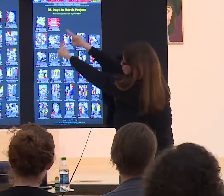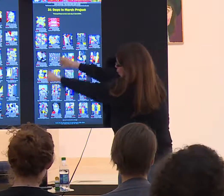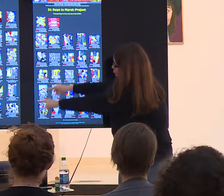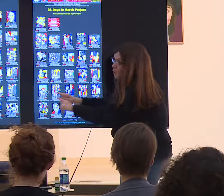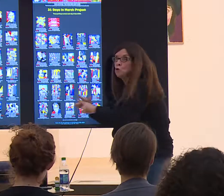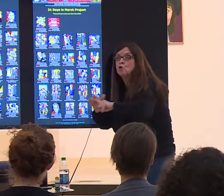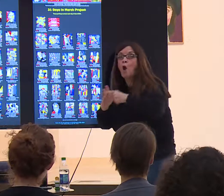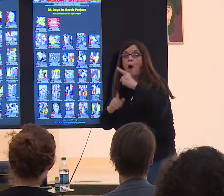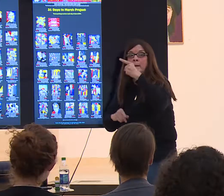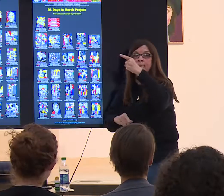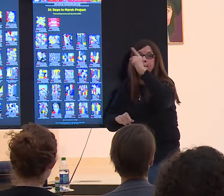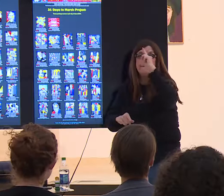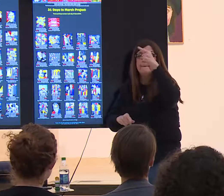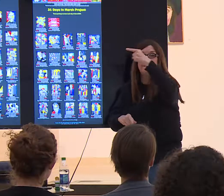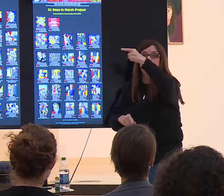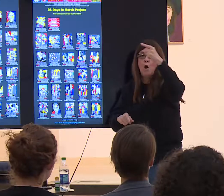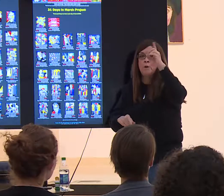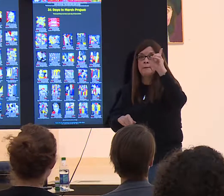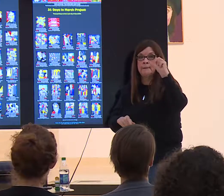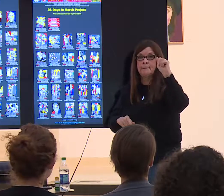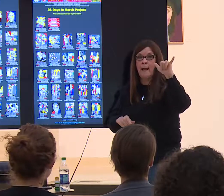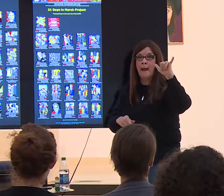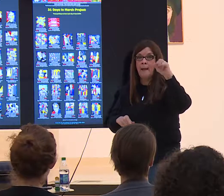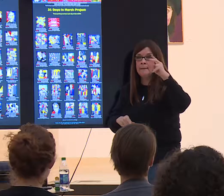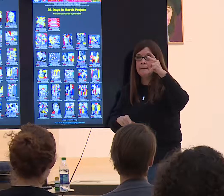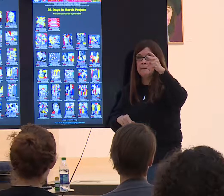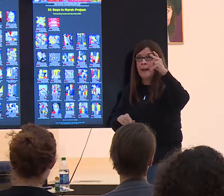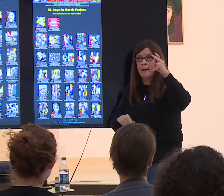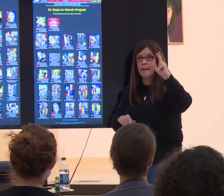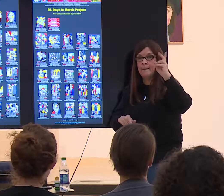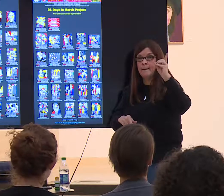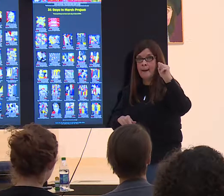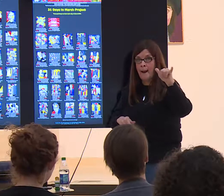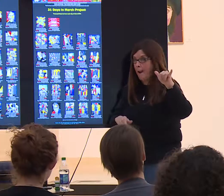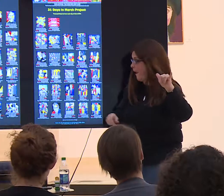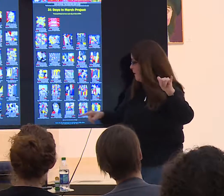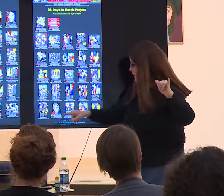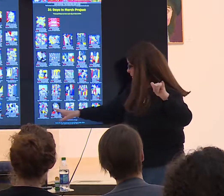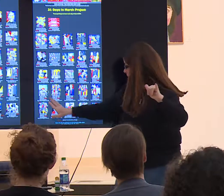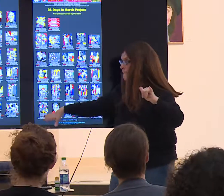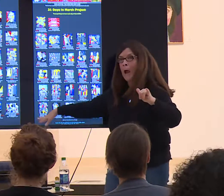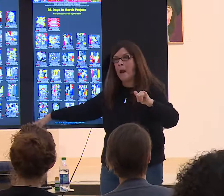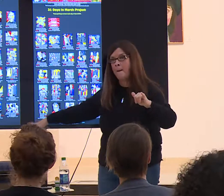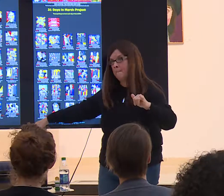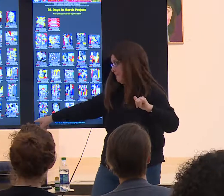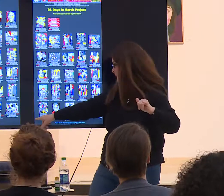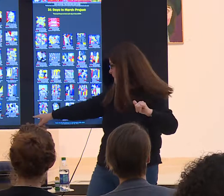Here are all the works I made during that time period. The first day, second day, all the way down